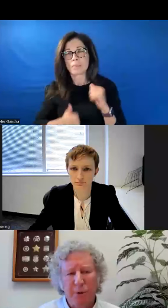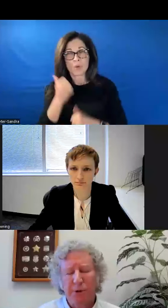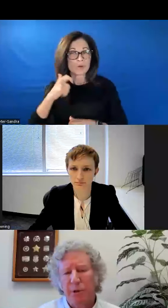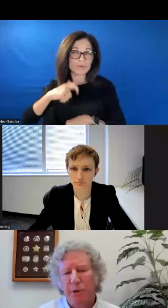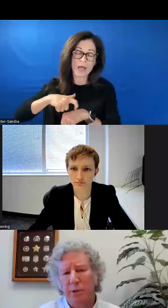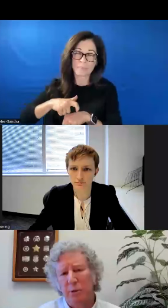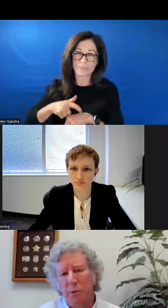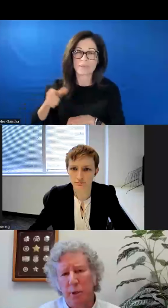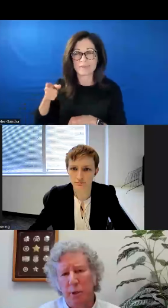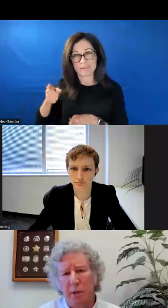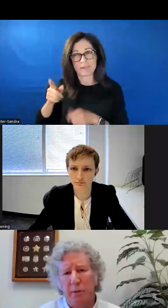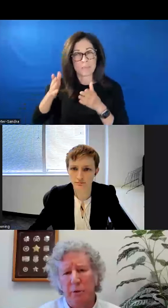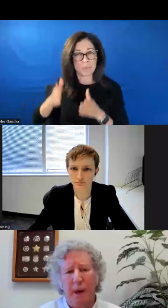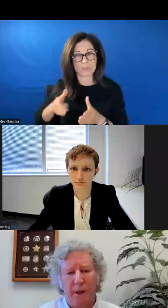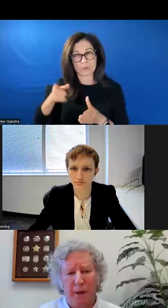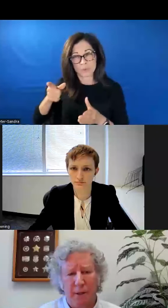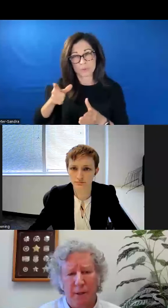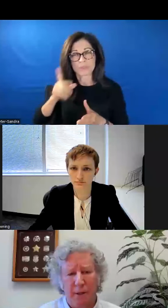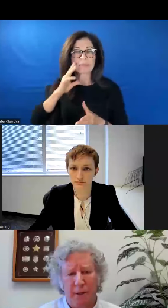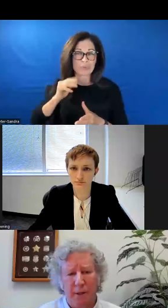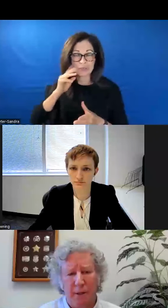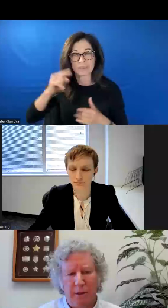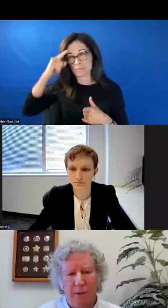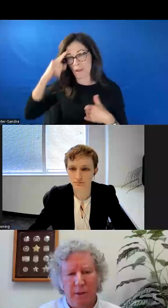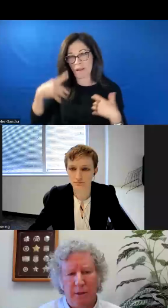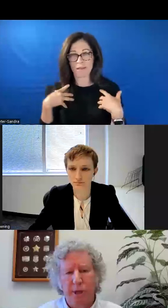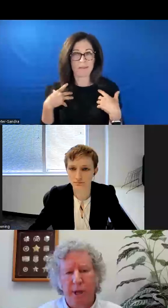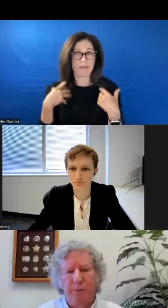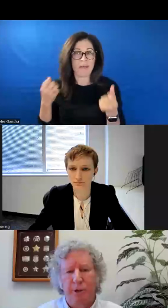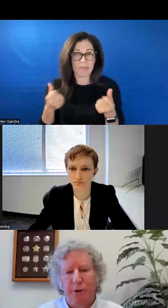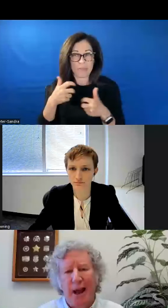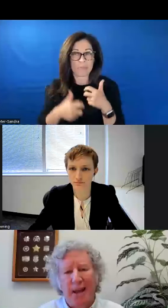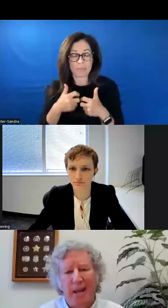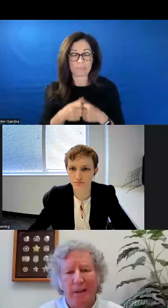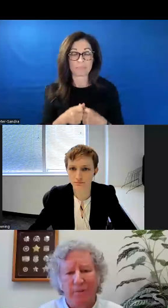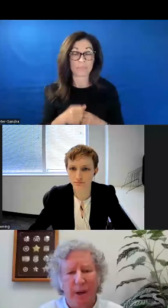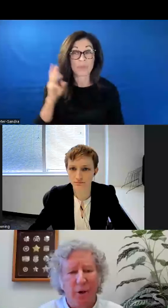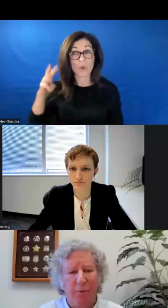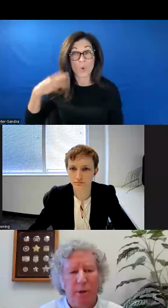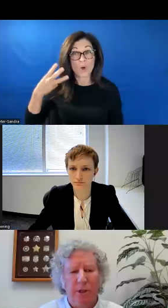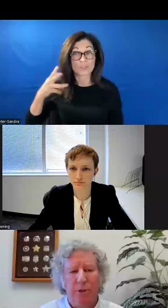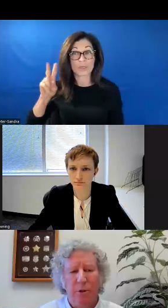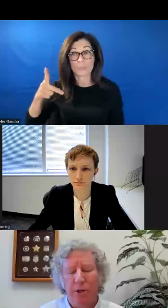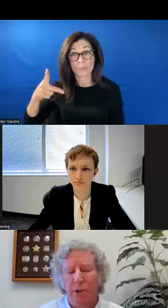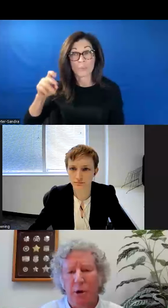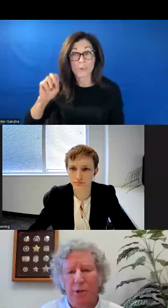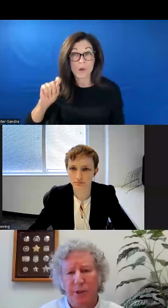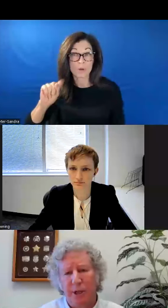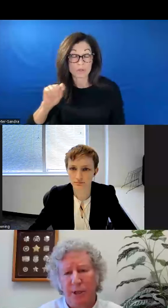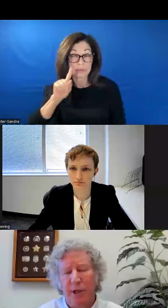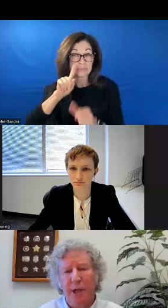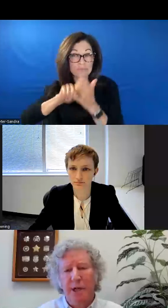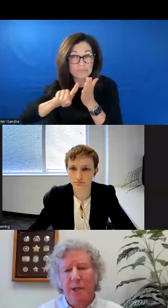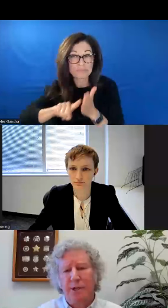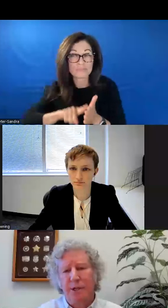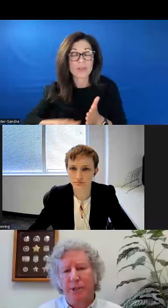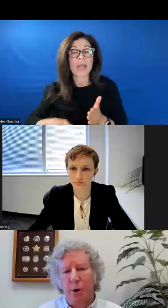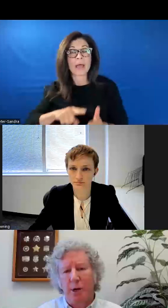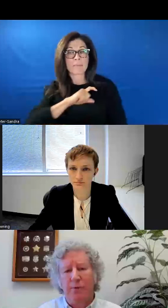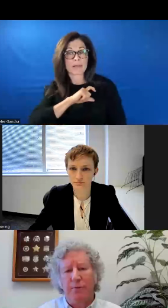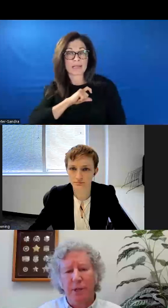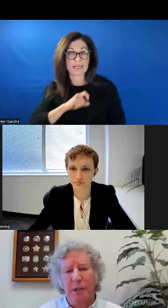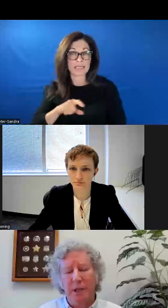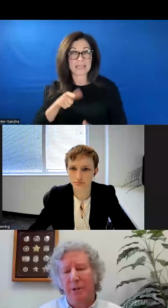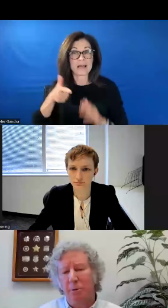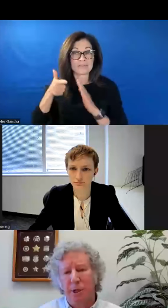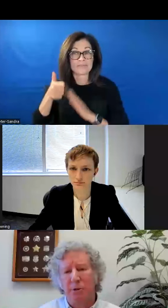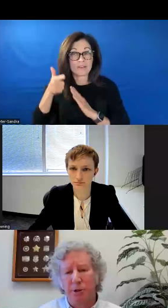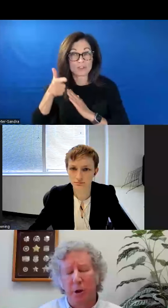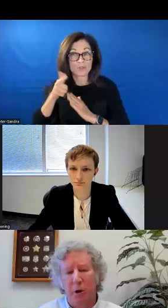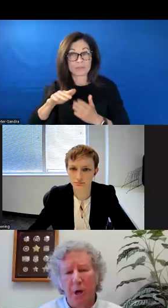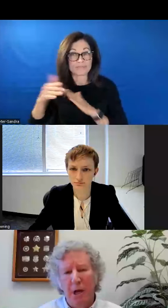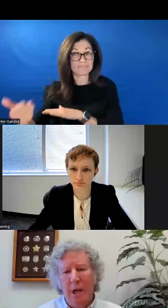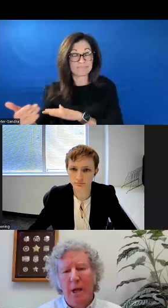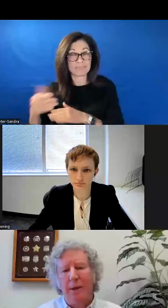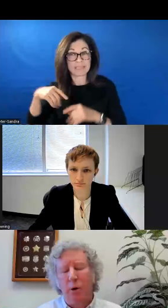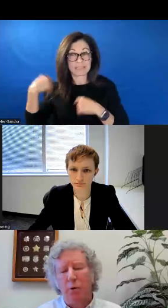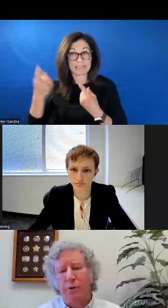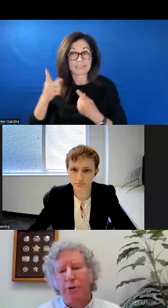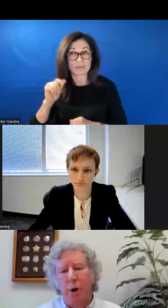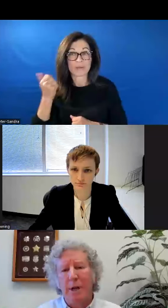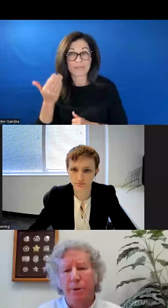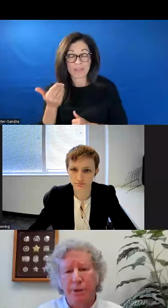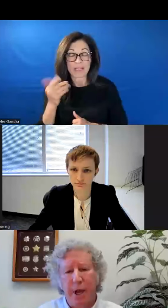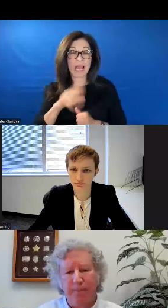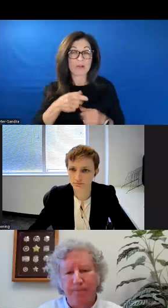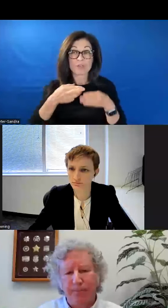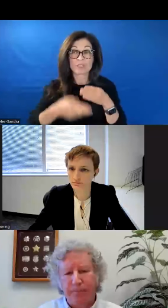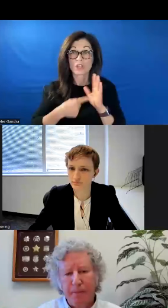THE PERSON WITH MENTAL HEALTH. RESULTS SHOW THAT OVER 20% OF